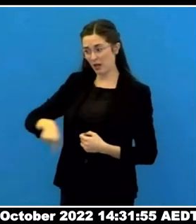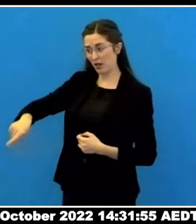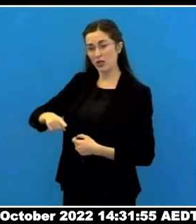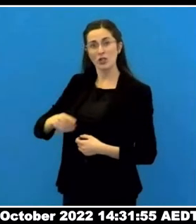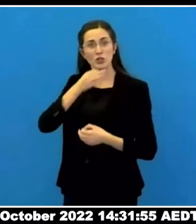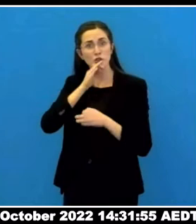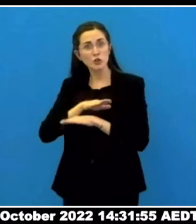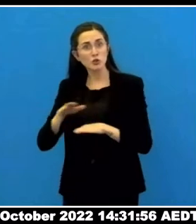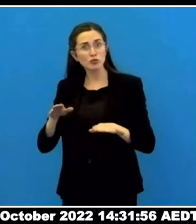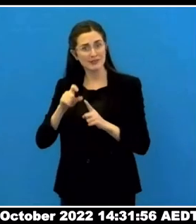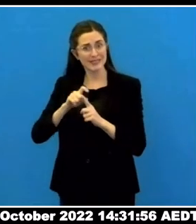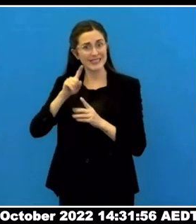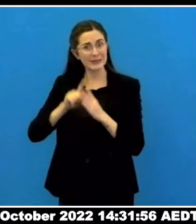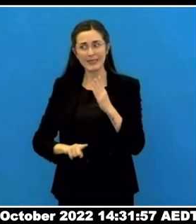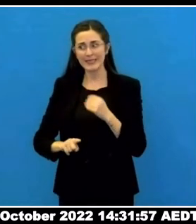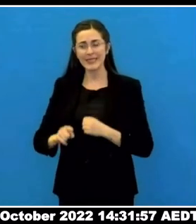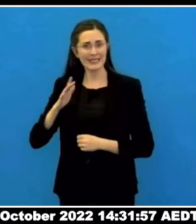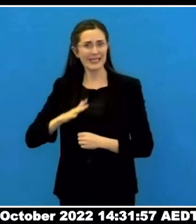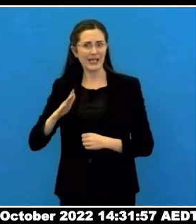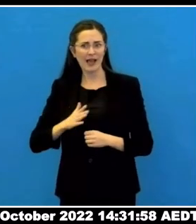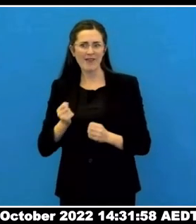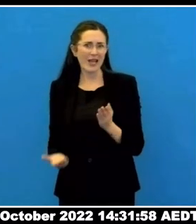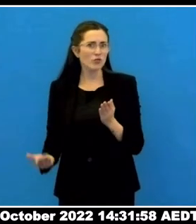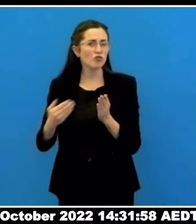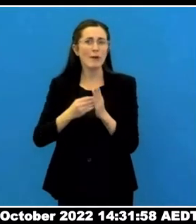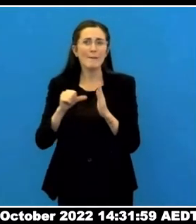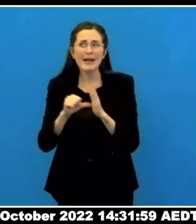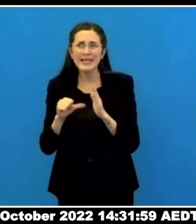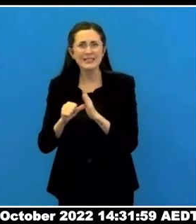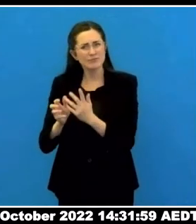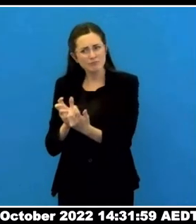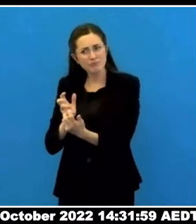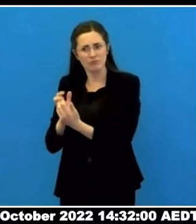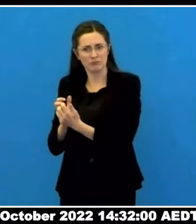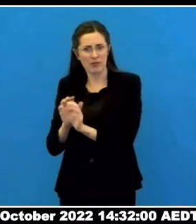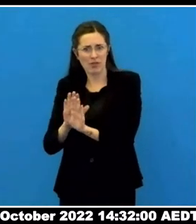to have different payments to really cater for their needs